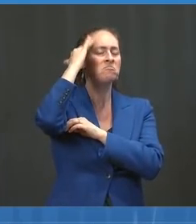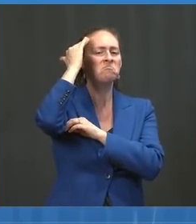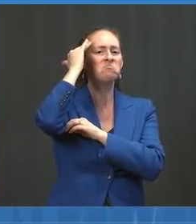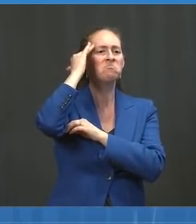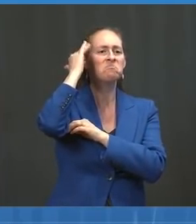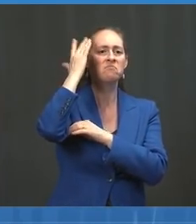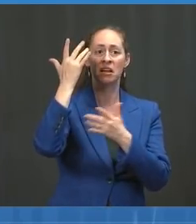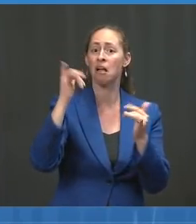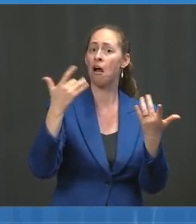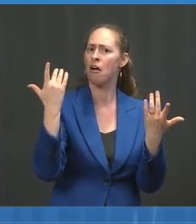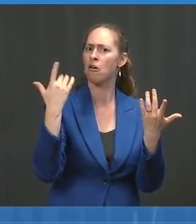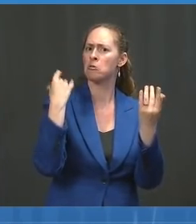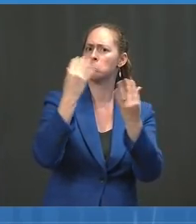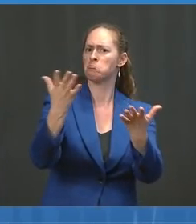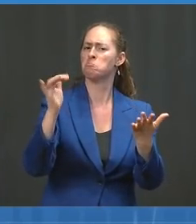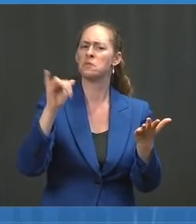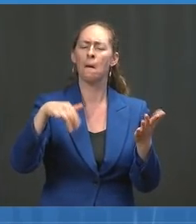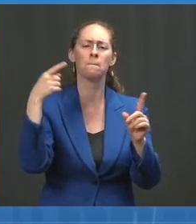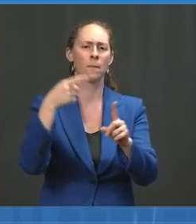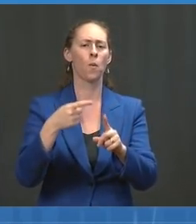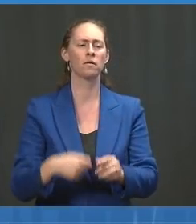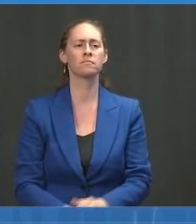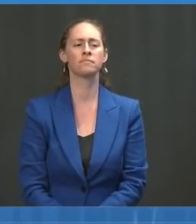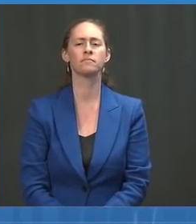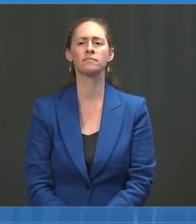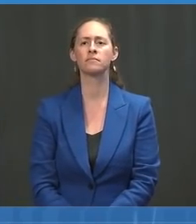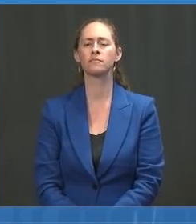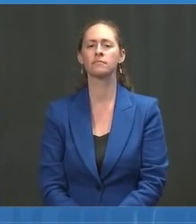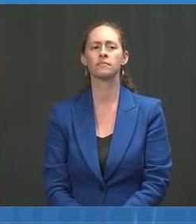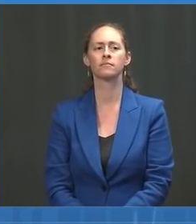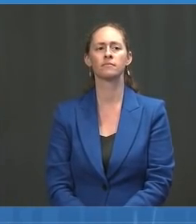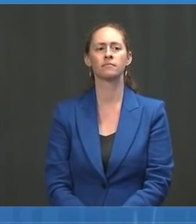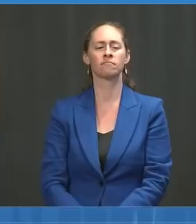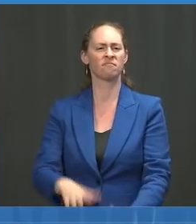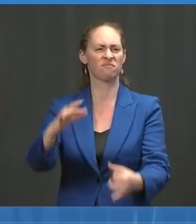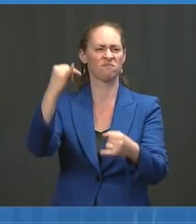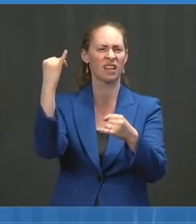Next question. Moderator: Last question. Let's go to Erin Billups at Spectrum News.